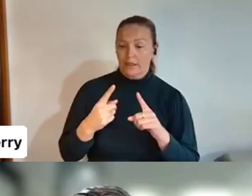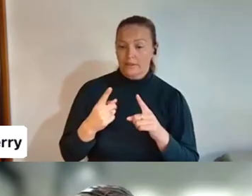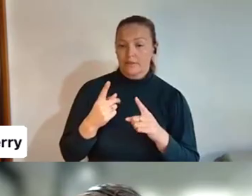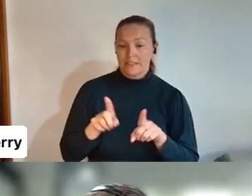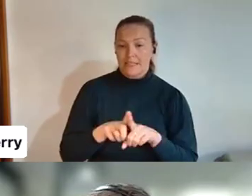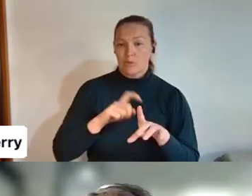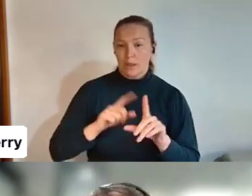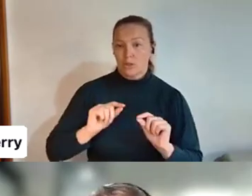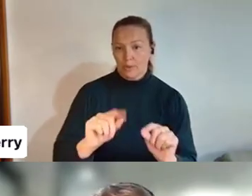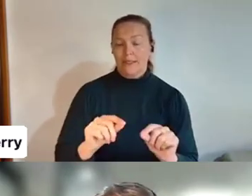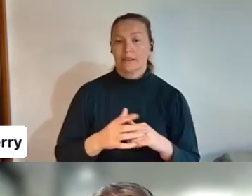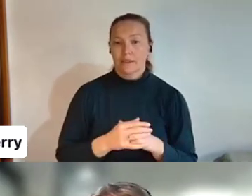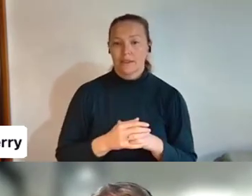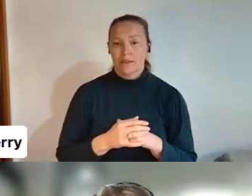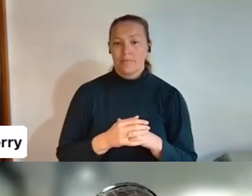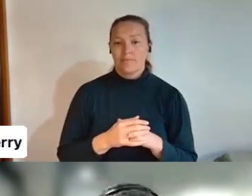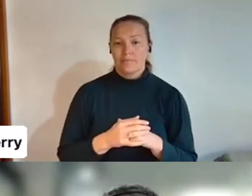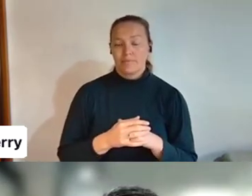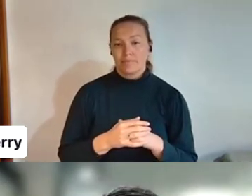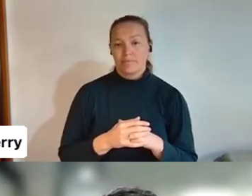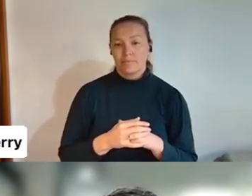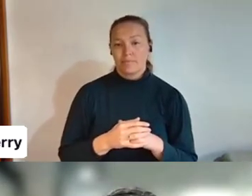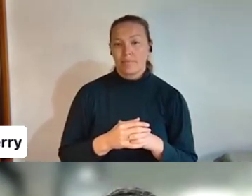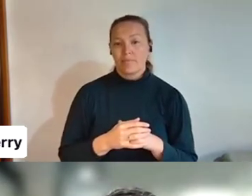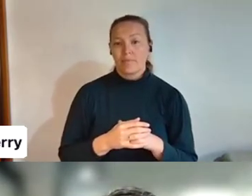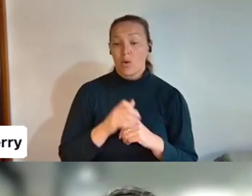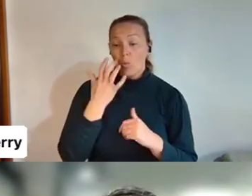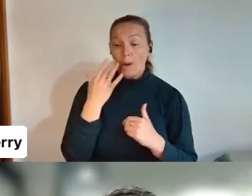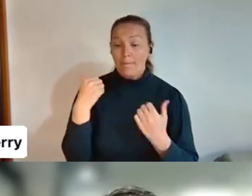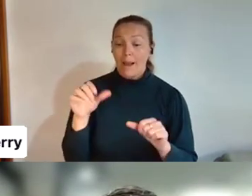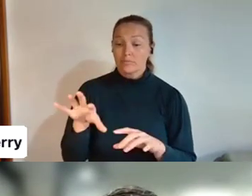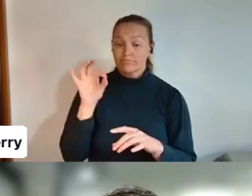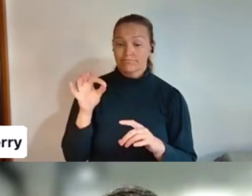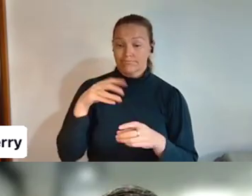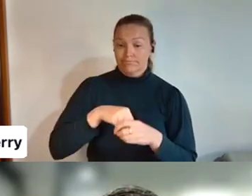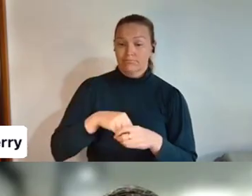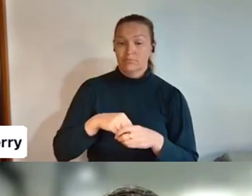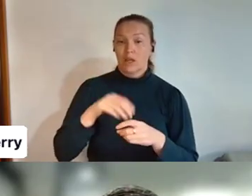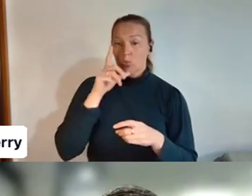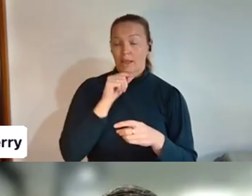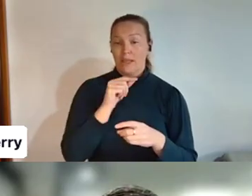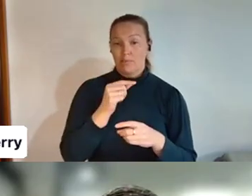of my existence. And when we're elected, we can be unapologetically and openly ourselves. Now, I